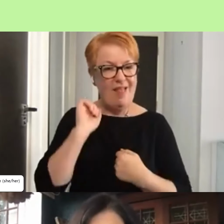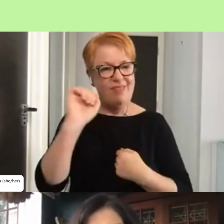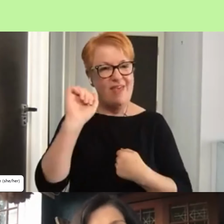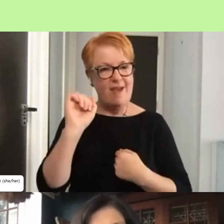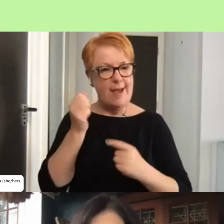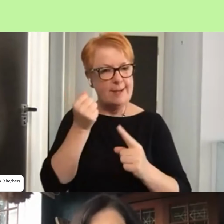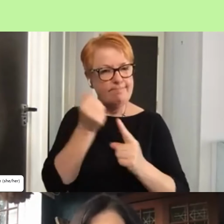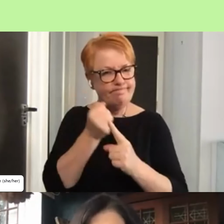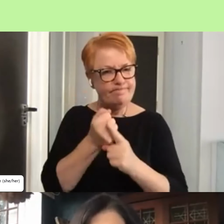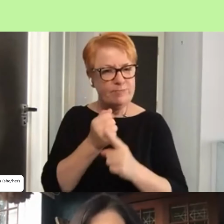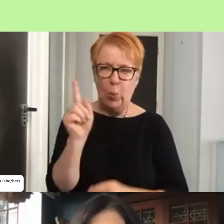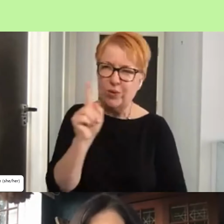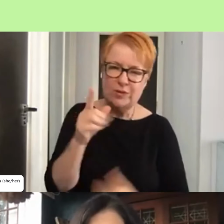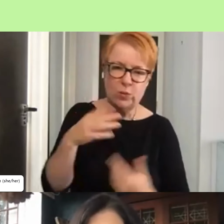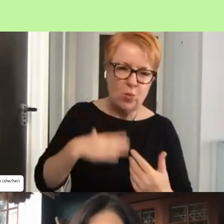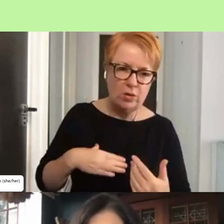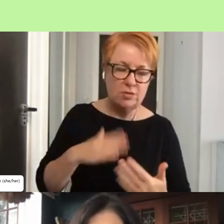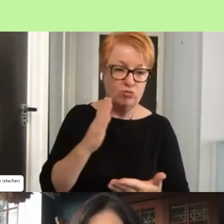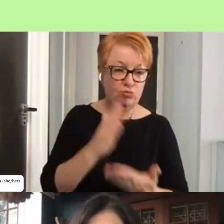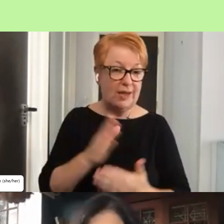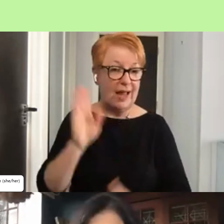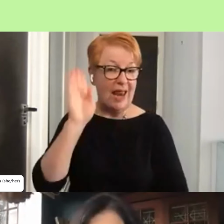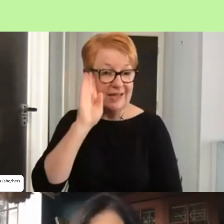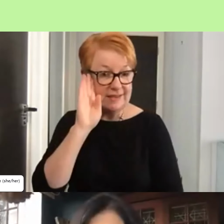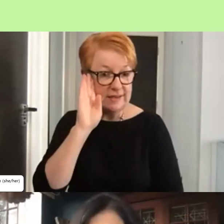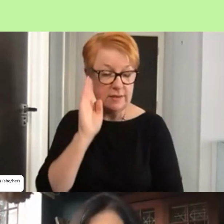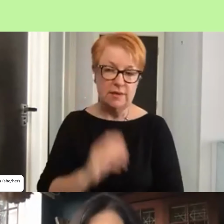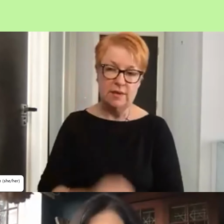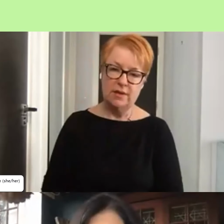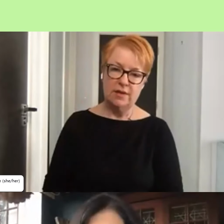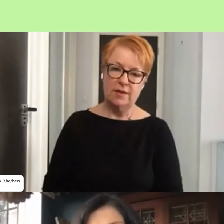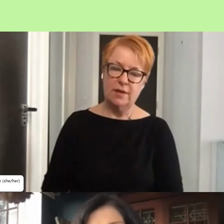And you have to really, really listen attentively, because then you might understand where there